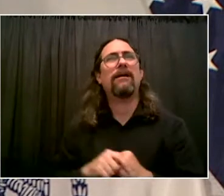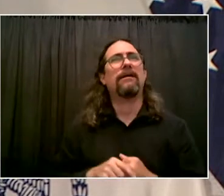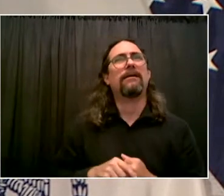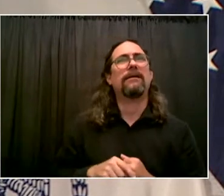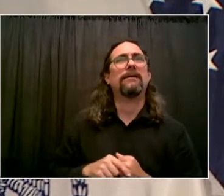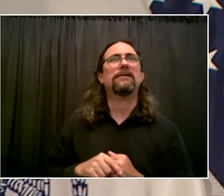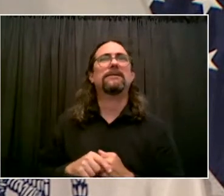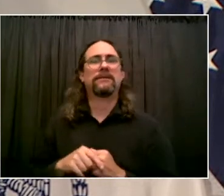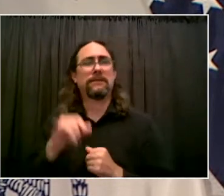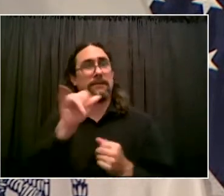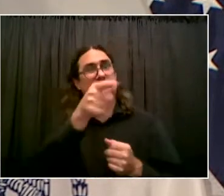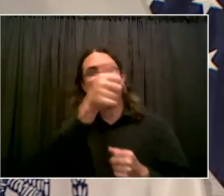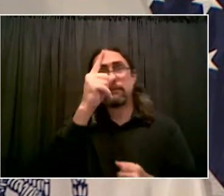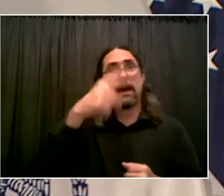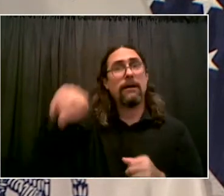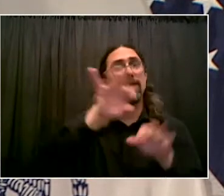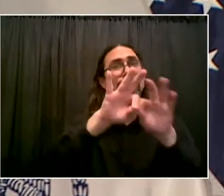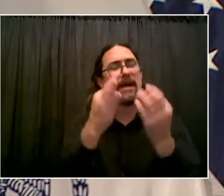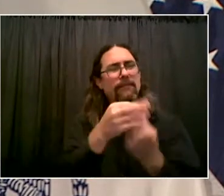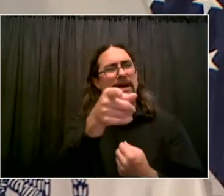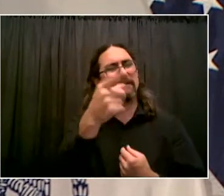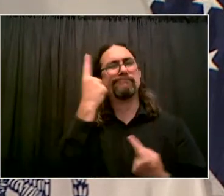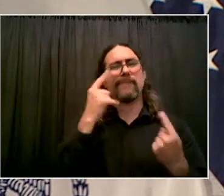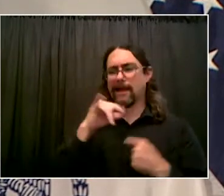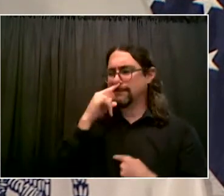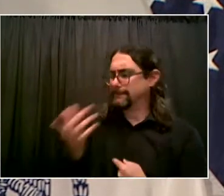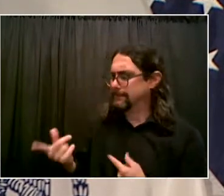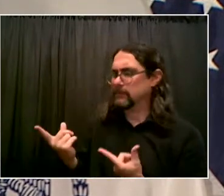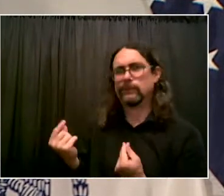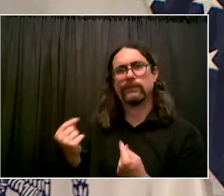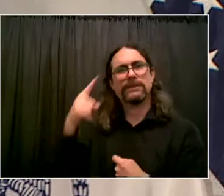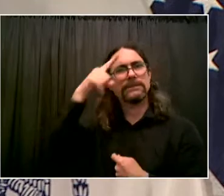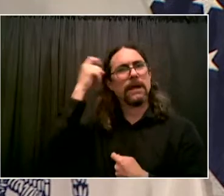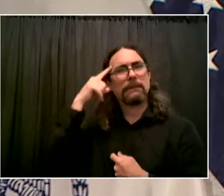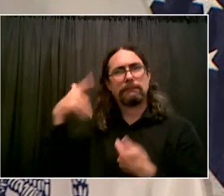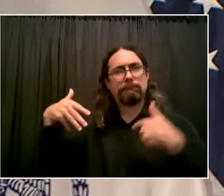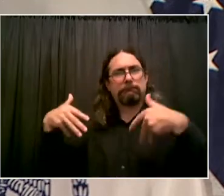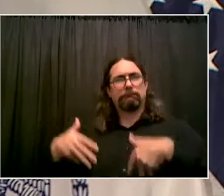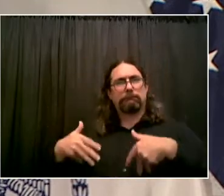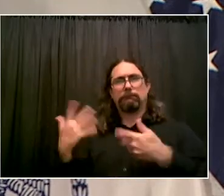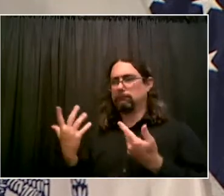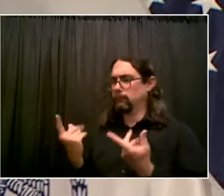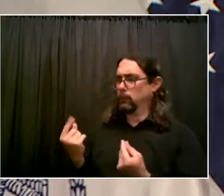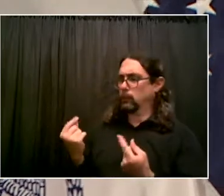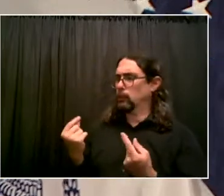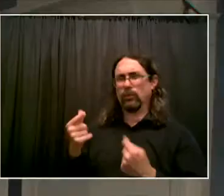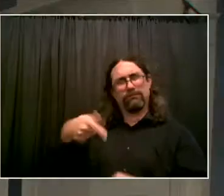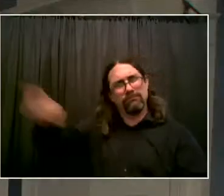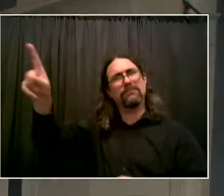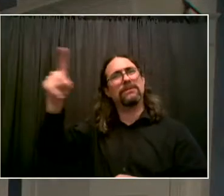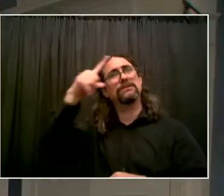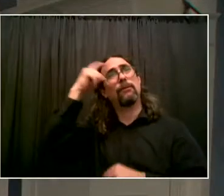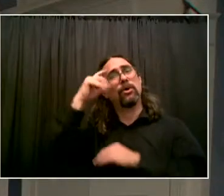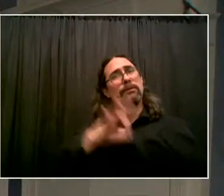FOR THEIR KIDS TO DO THIS SUMMER , IN THE NEXT FEW DAYS YOU STILL HAVE A CHANCE TO SIGN